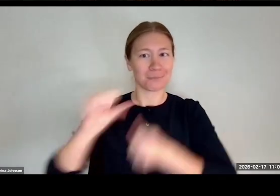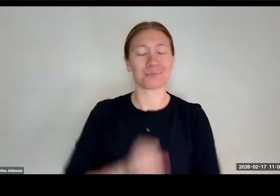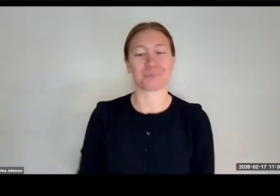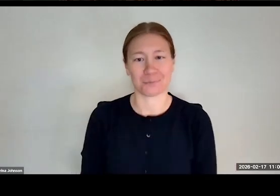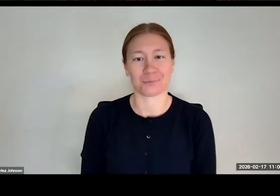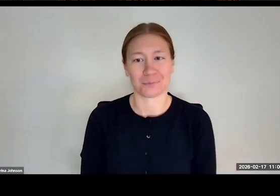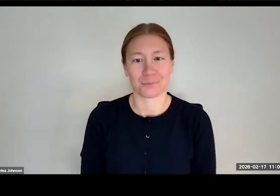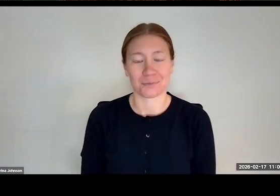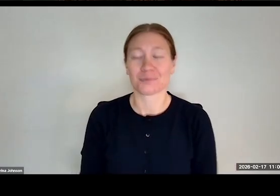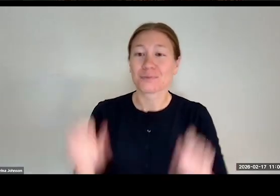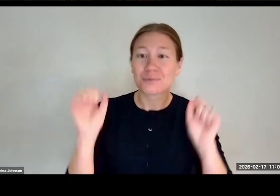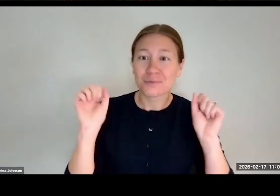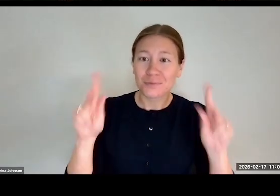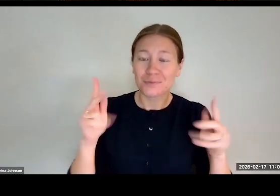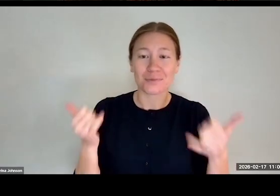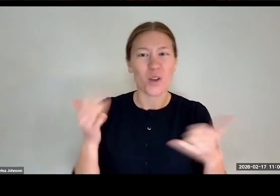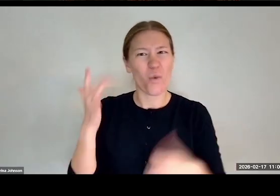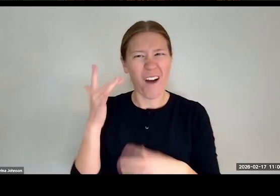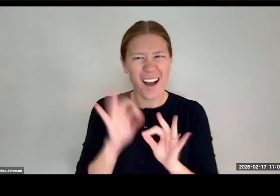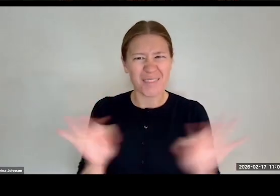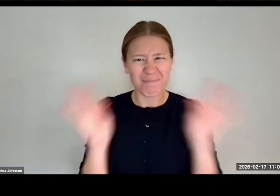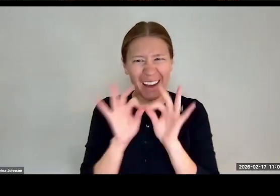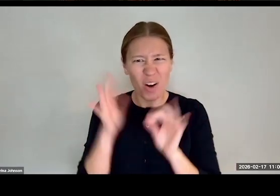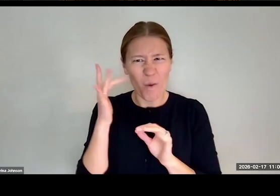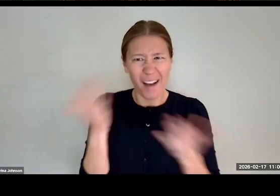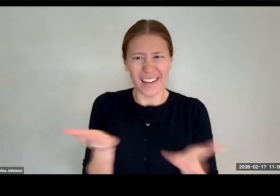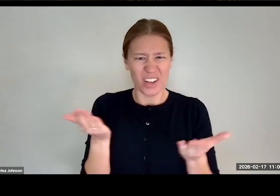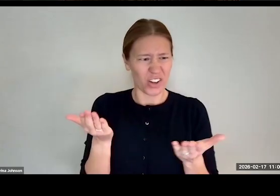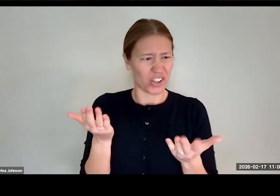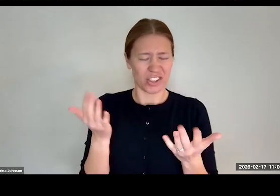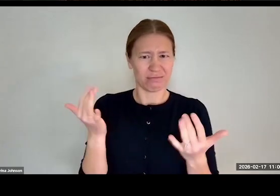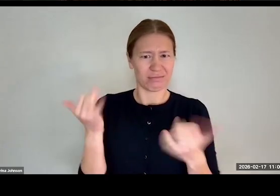Okay, so why does this matter? Why are we here today being concerned about digital